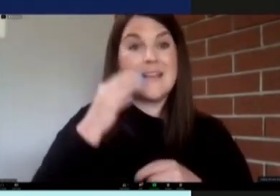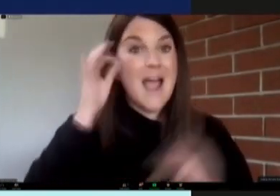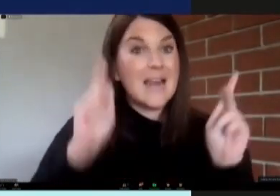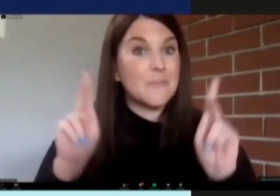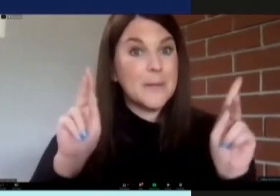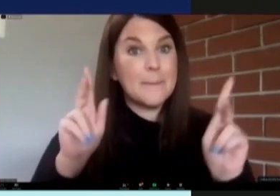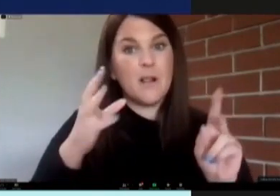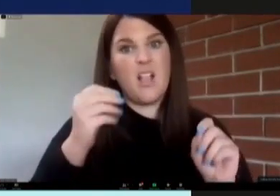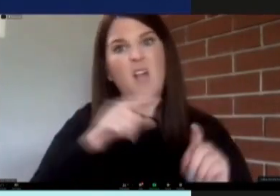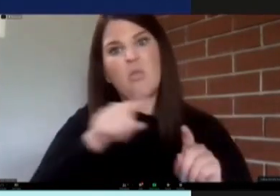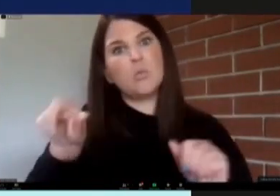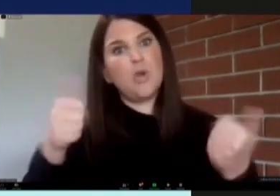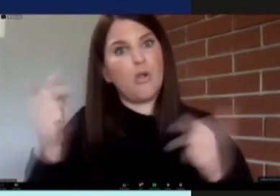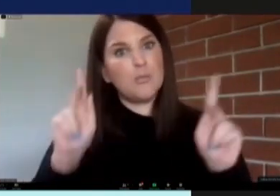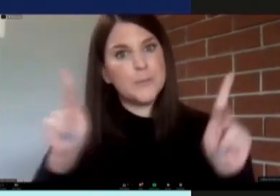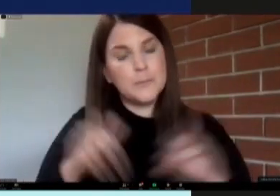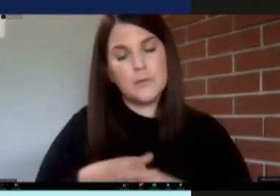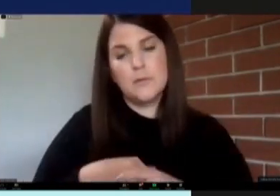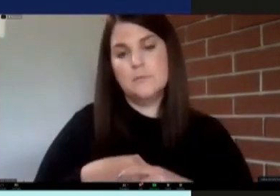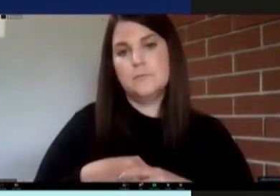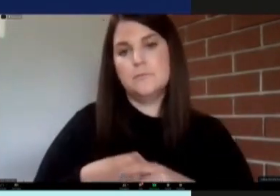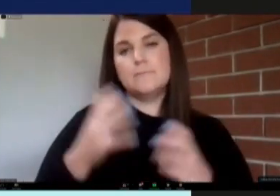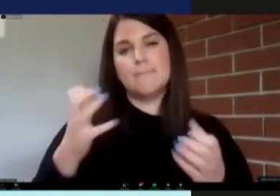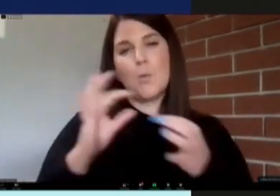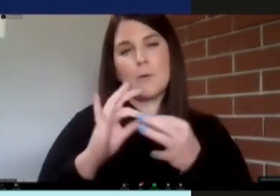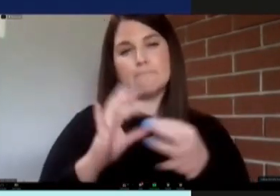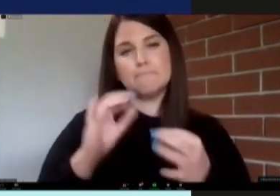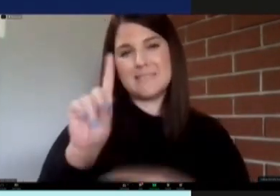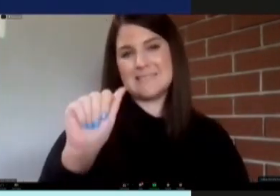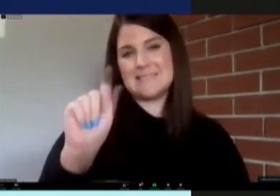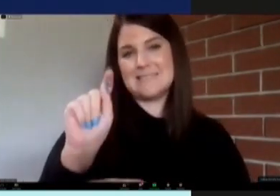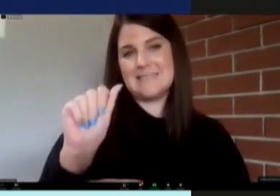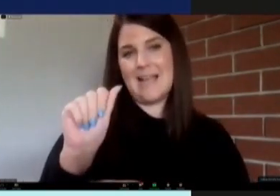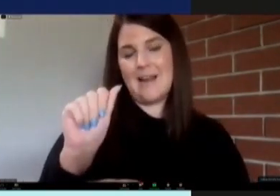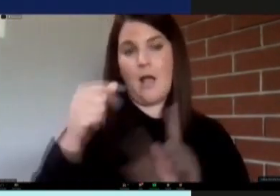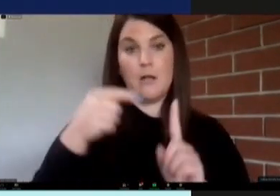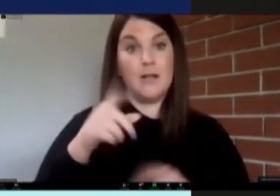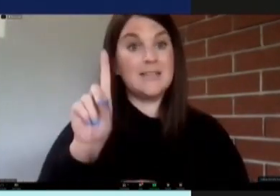I want to say a word about data because on the data front, we will continue to call it